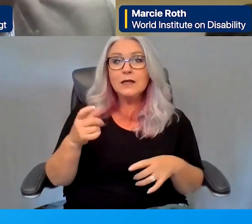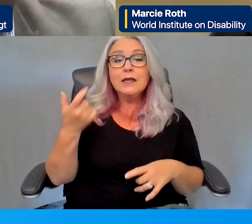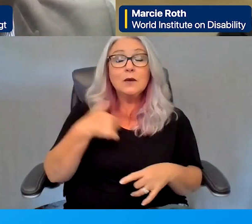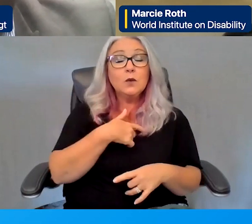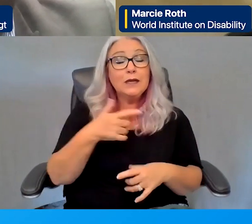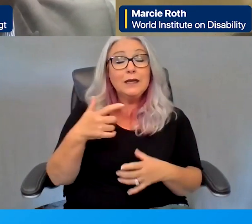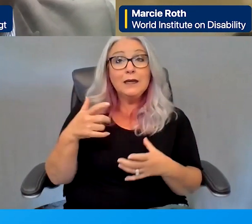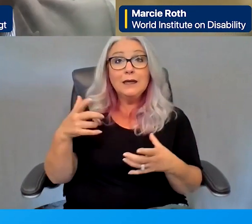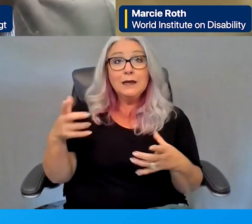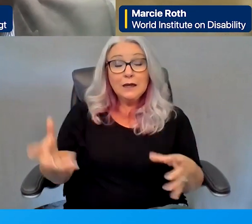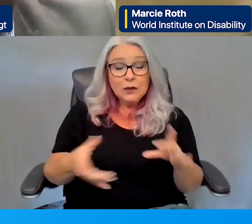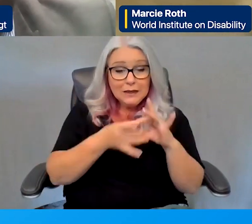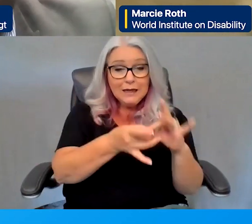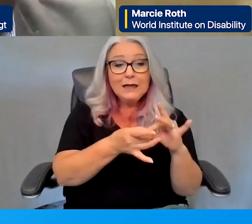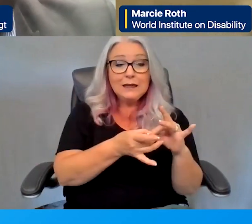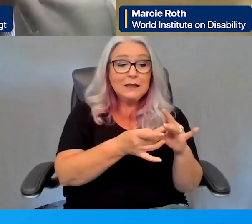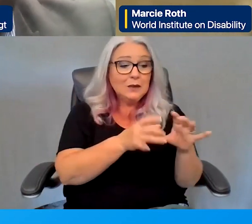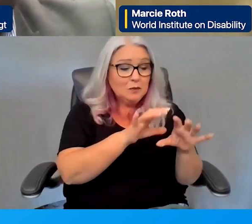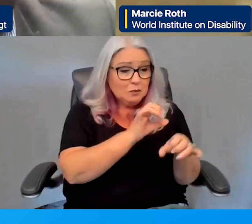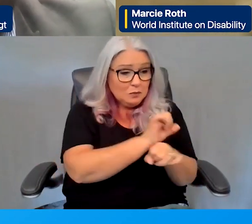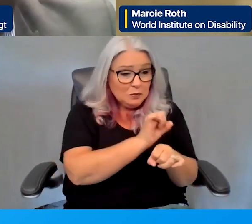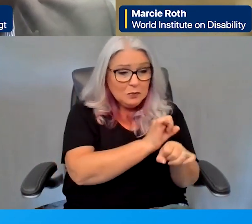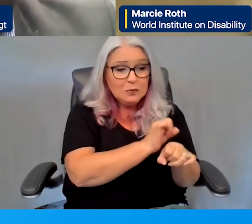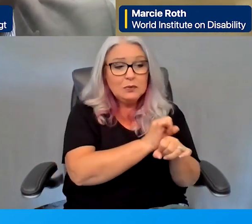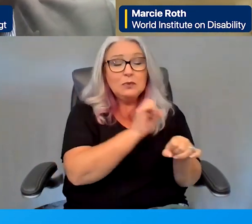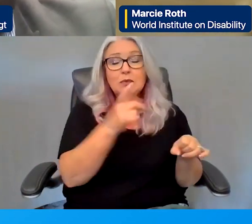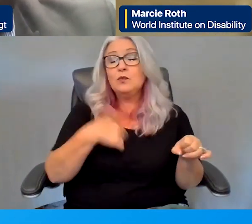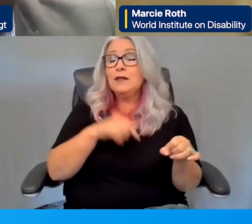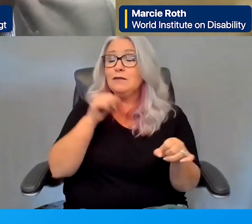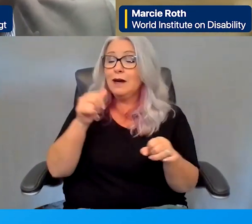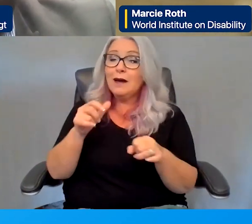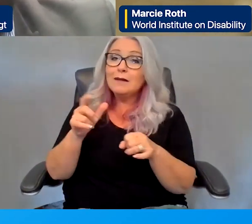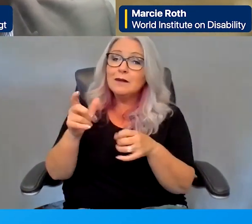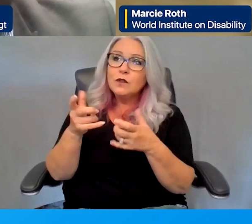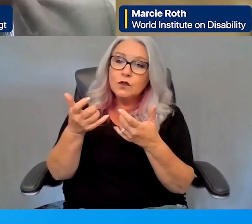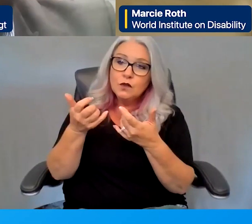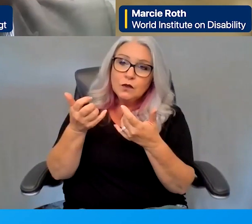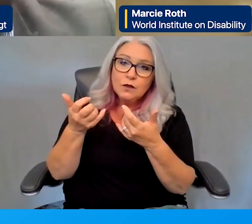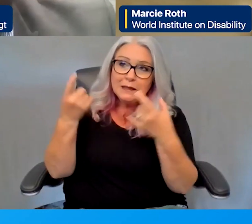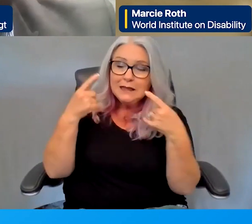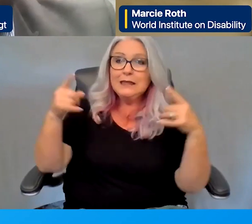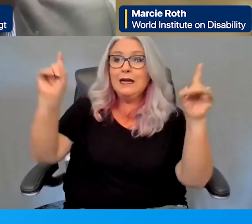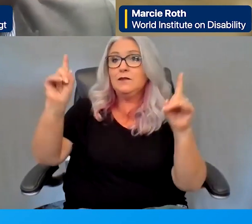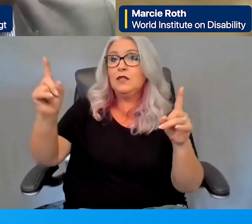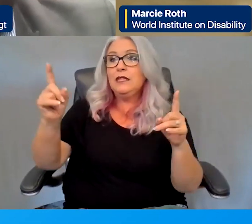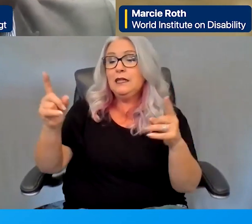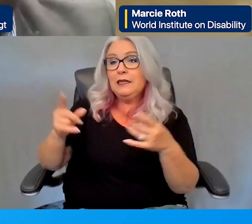organizations and entities responsible do not take action to close the gaps and we come to see those again. So I really